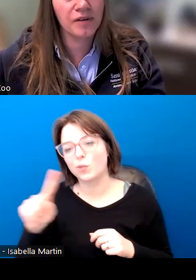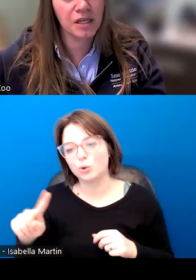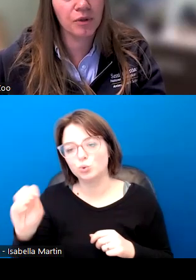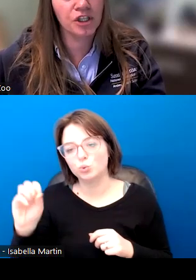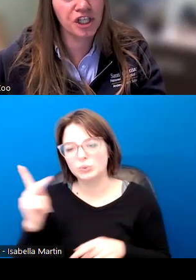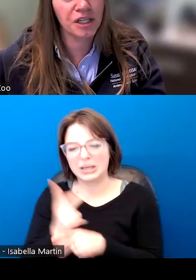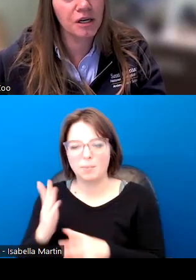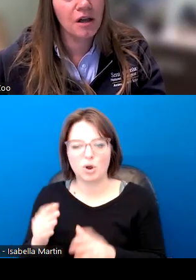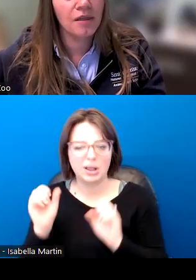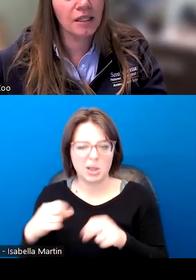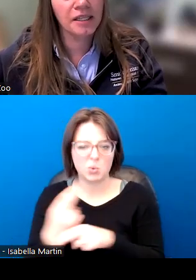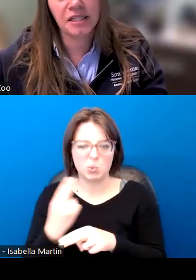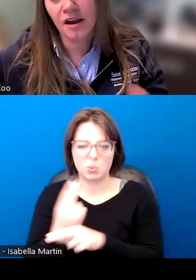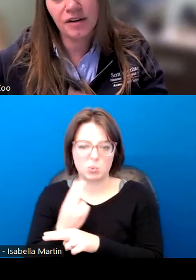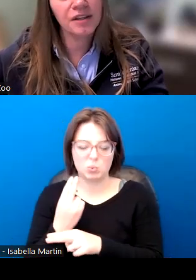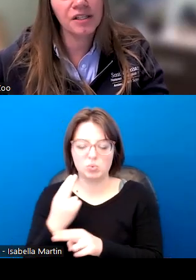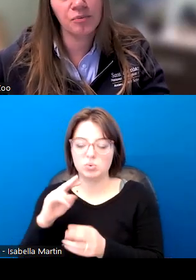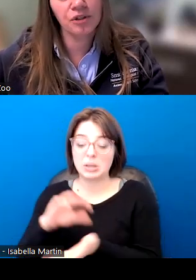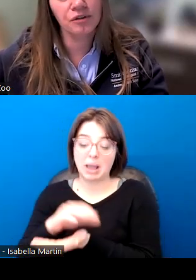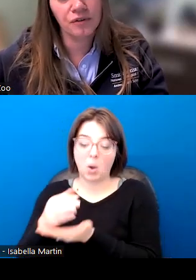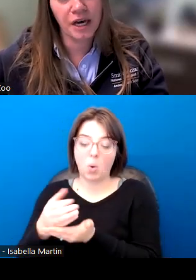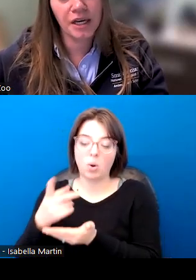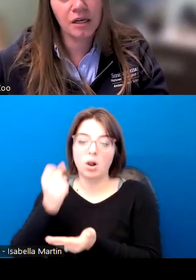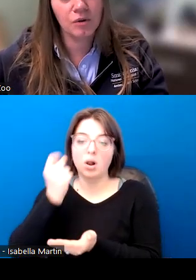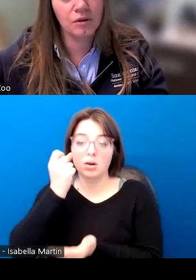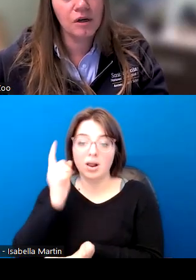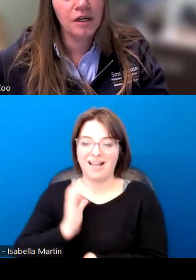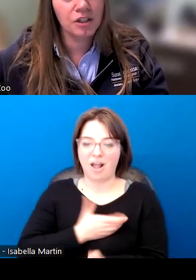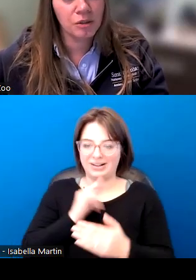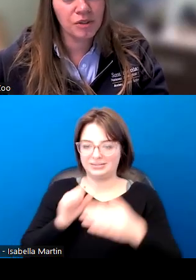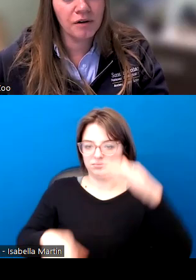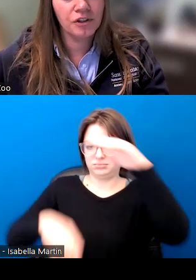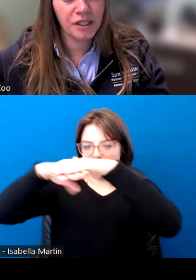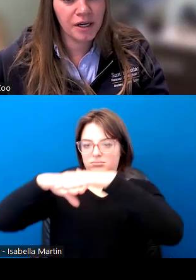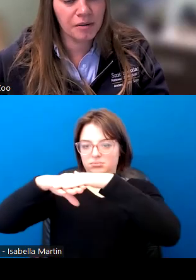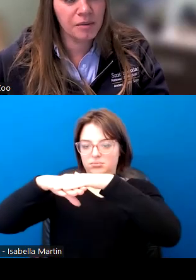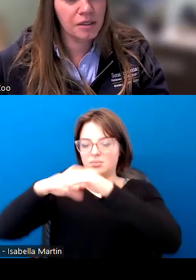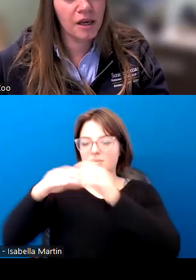a separate sheet that lists everything that is approved for that animal. In terms of treat items